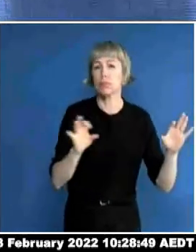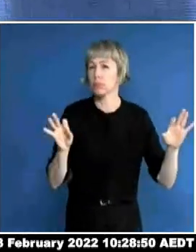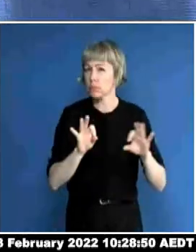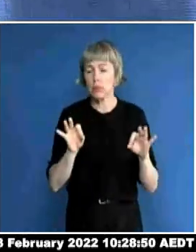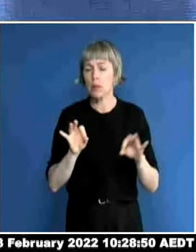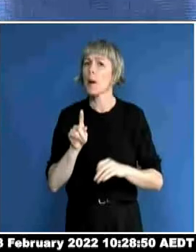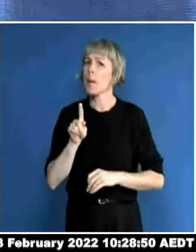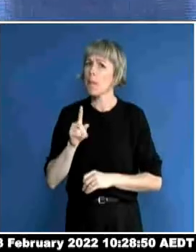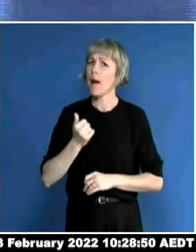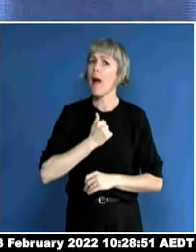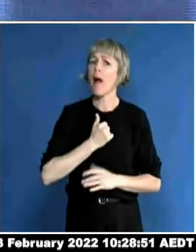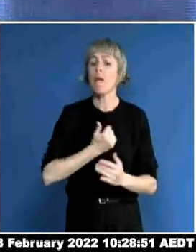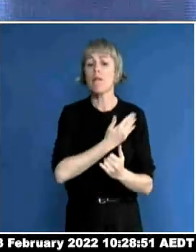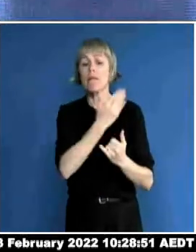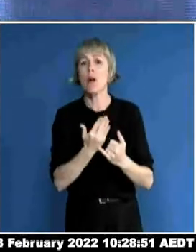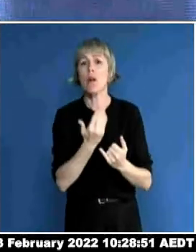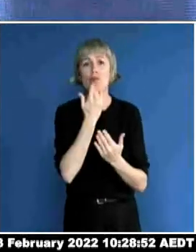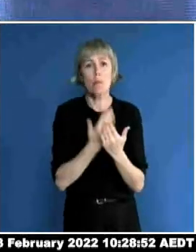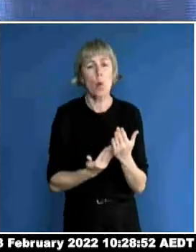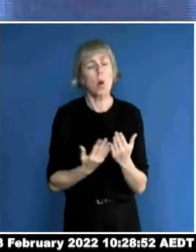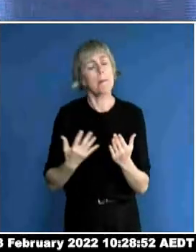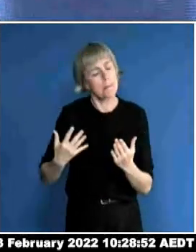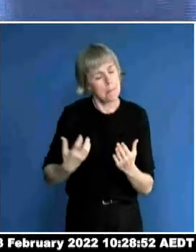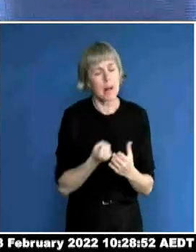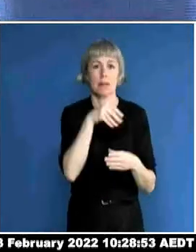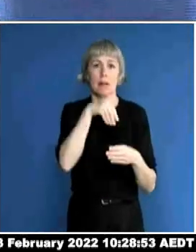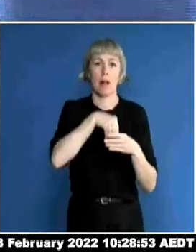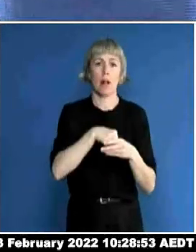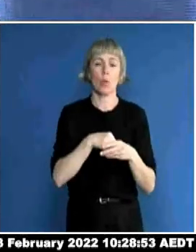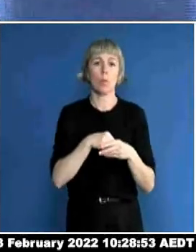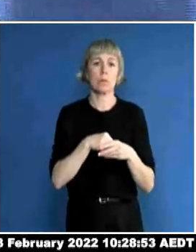Commissioners, you will follow the development of these initiatives in your